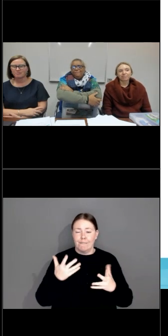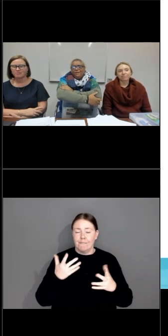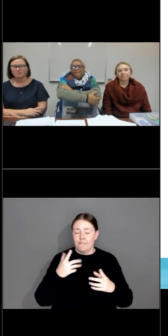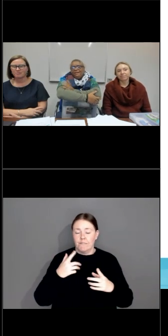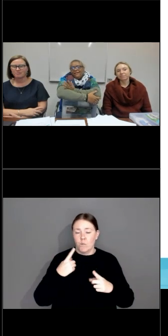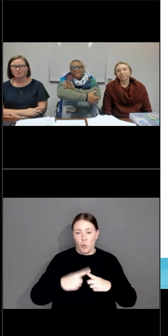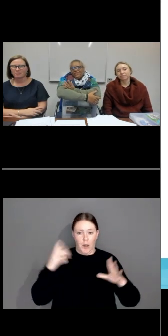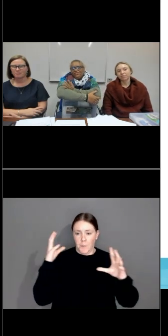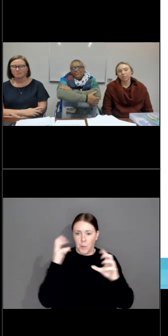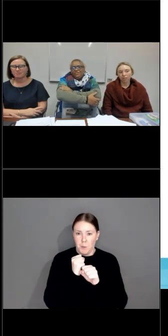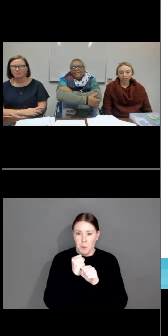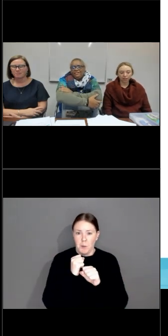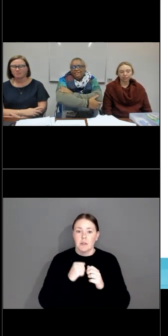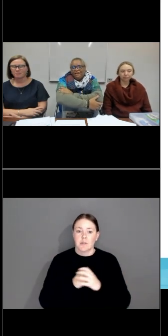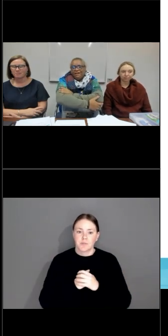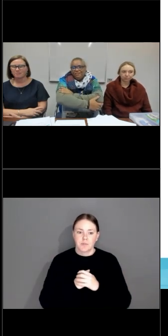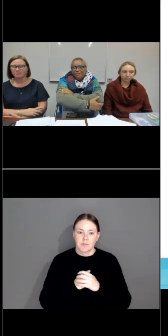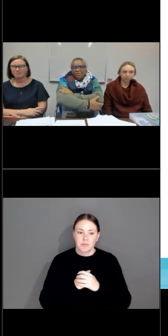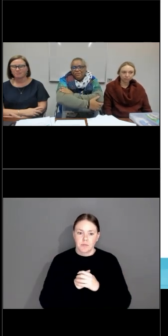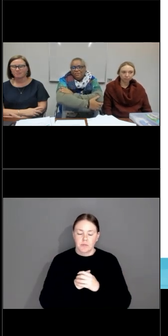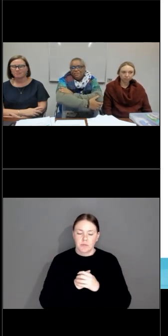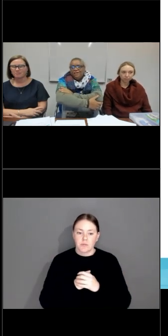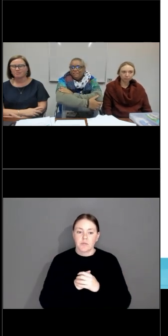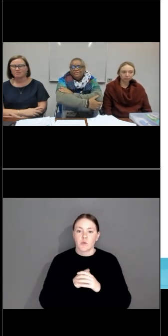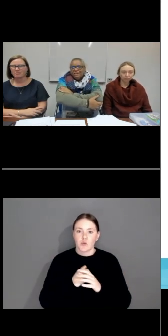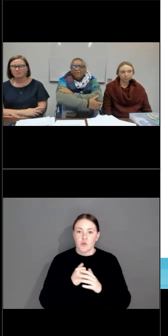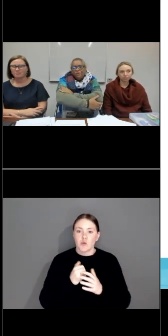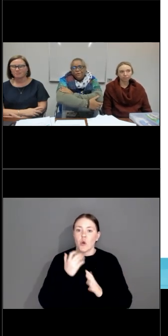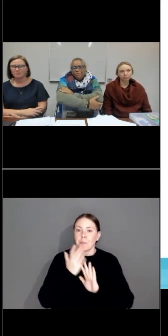and in that session you get to then ask a lot of questions and there is a lot of questions